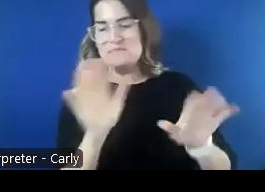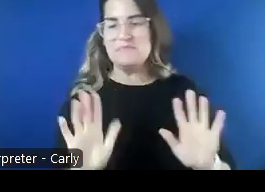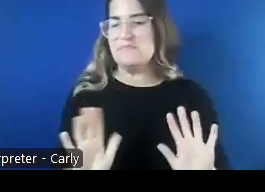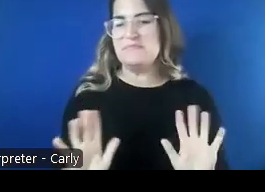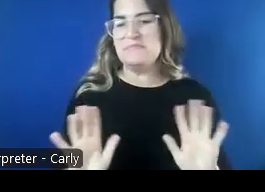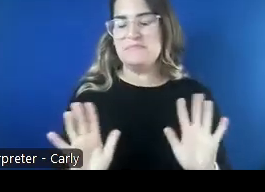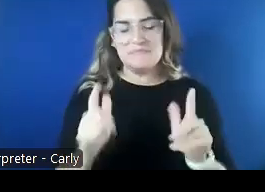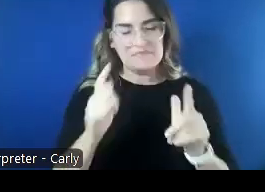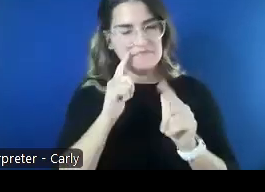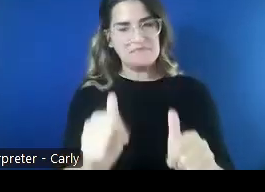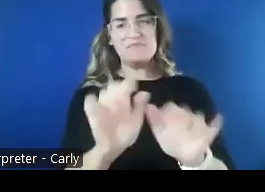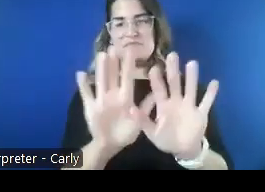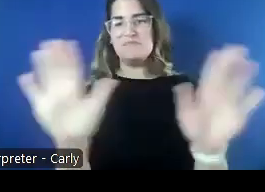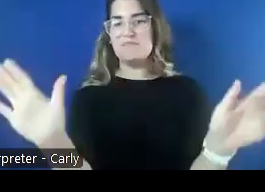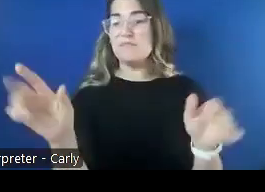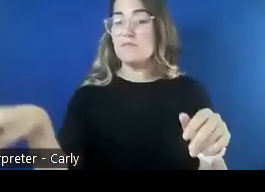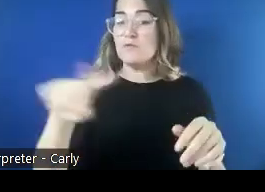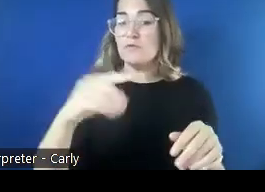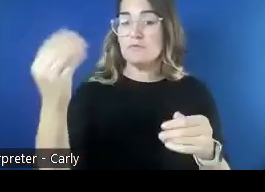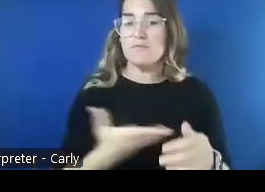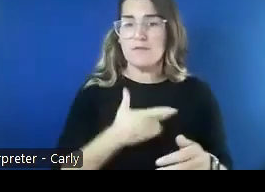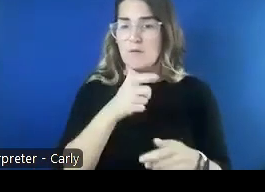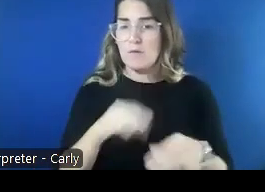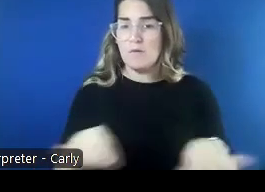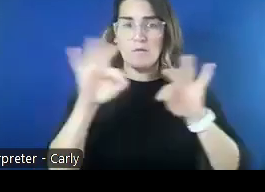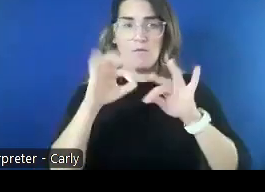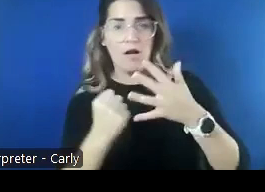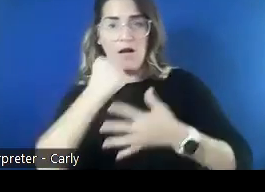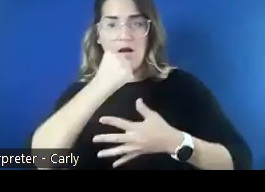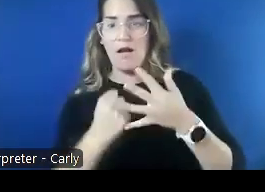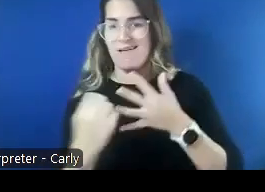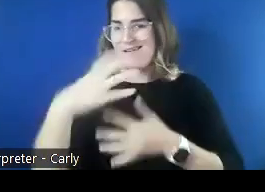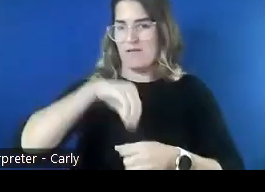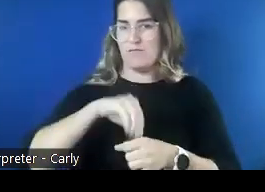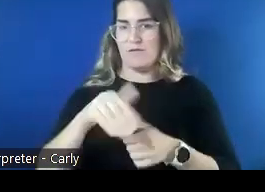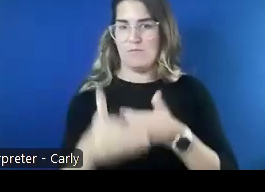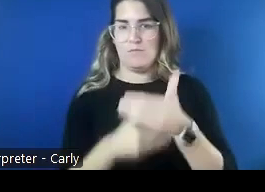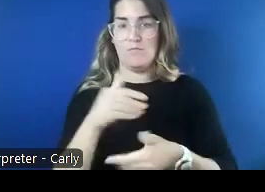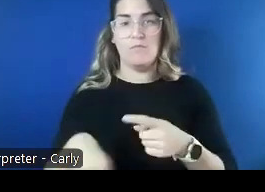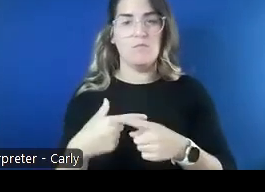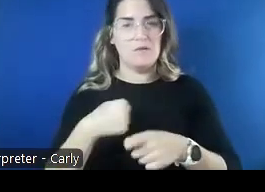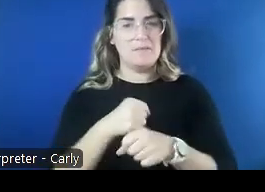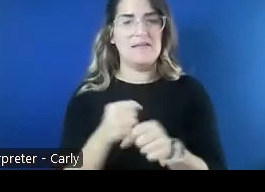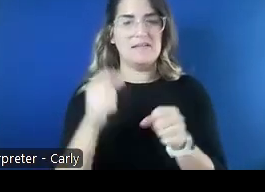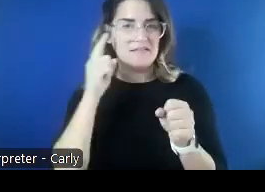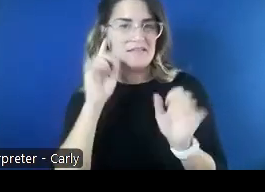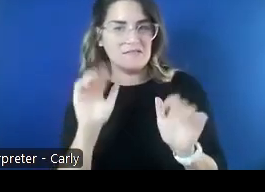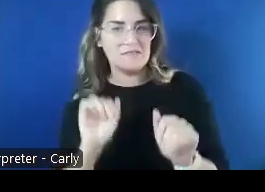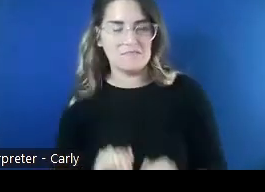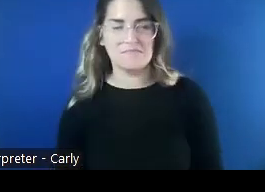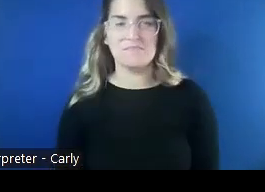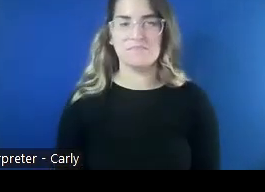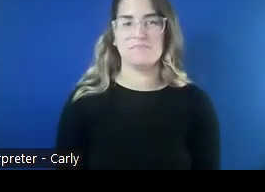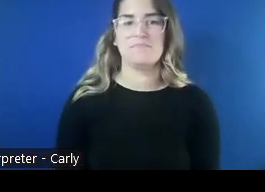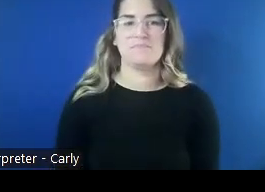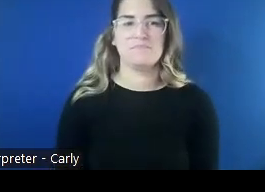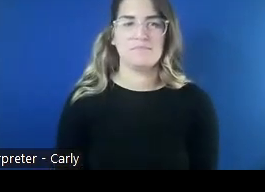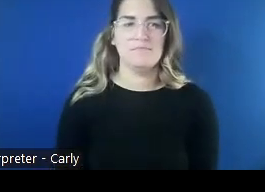let people tell us who is important to them and we include them when it makes sense to